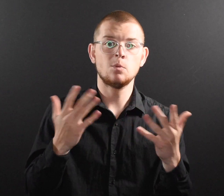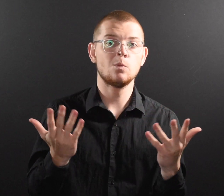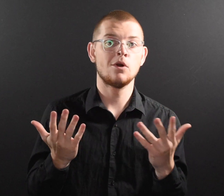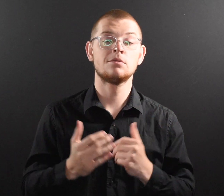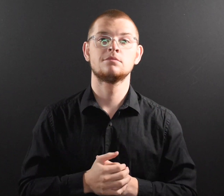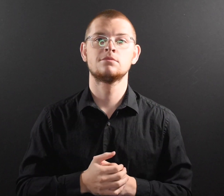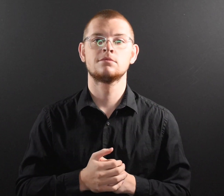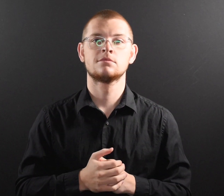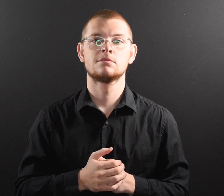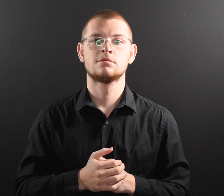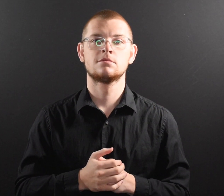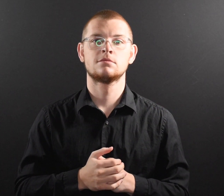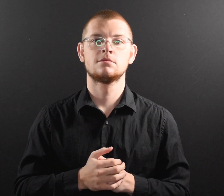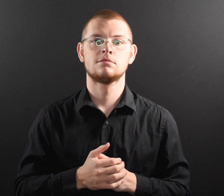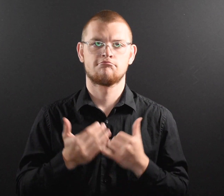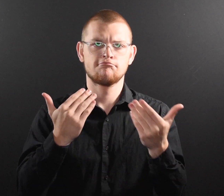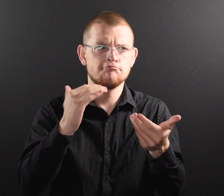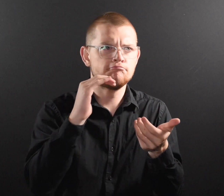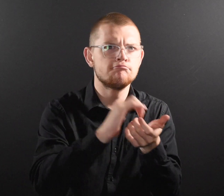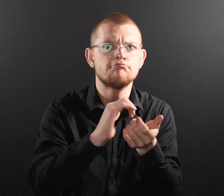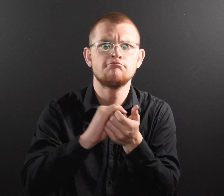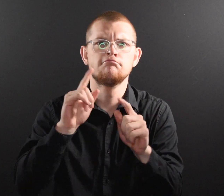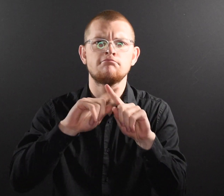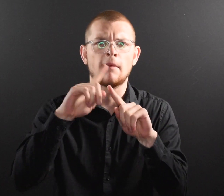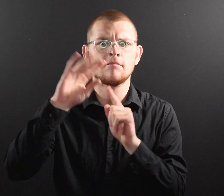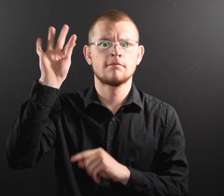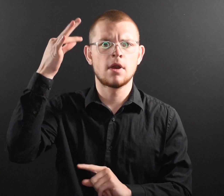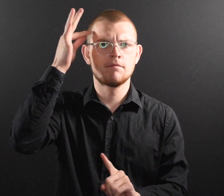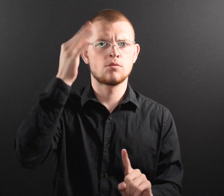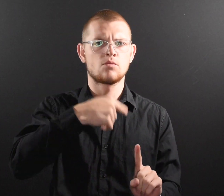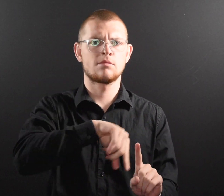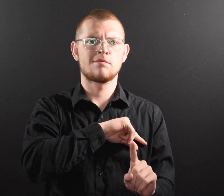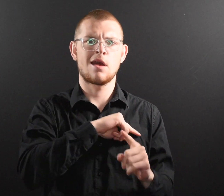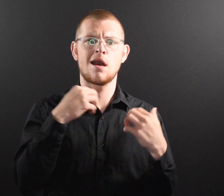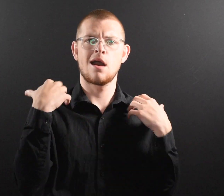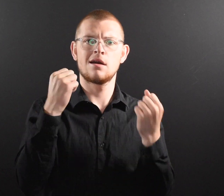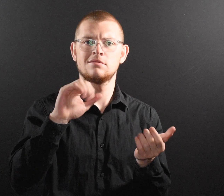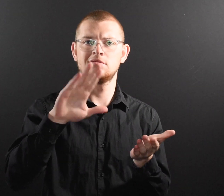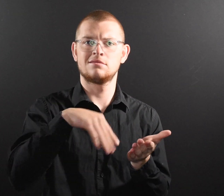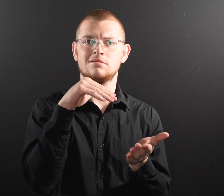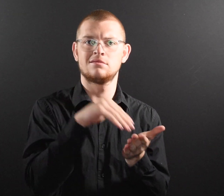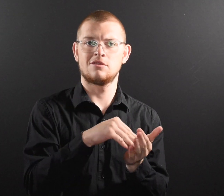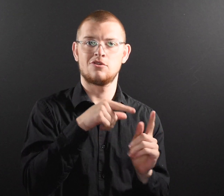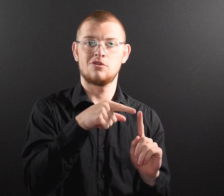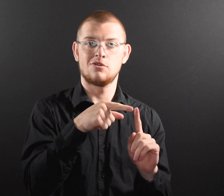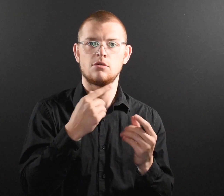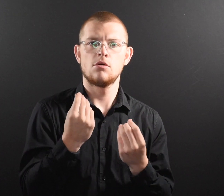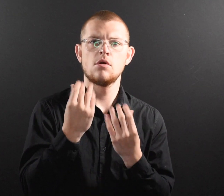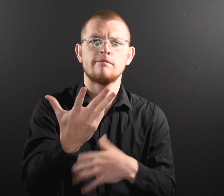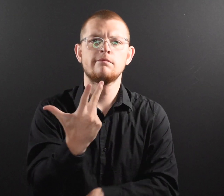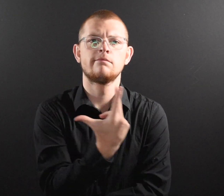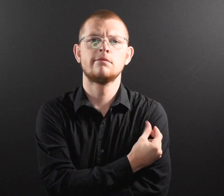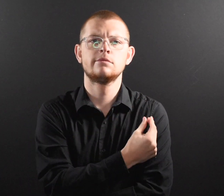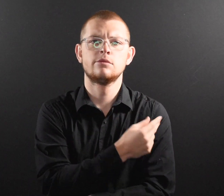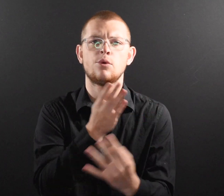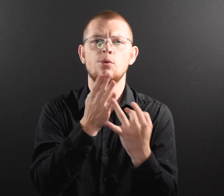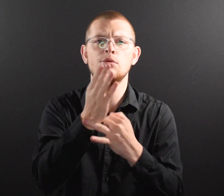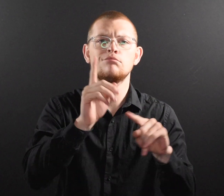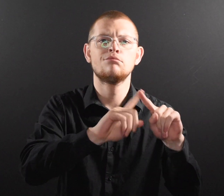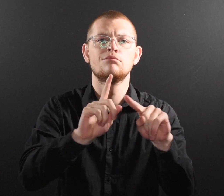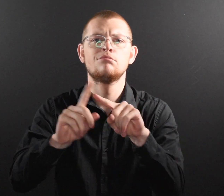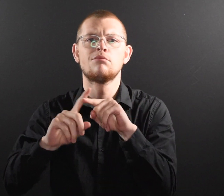· Partner with Federally Qualified Health Centers (FQHCs) to offer vaccine through community clinics